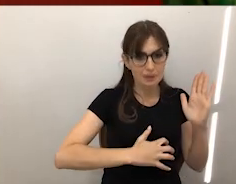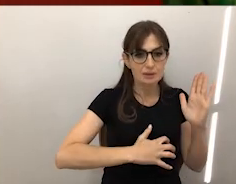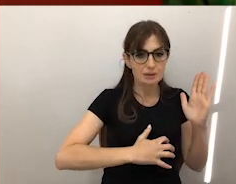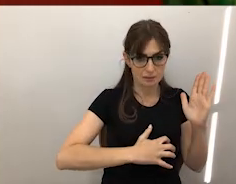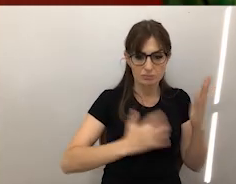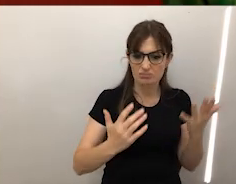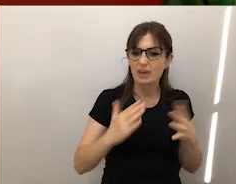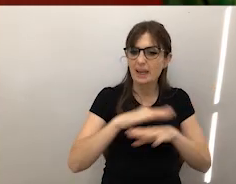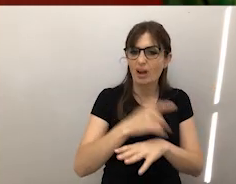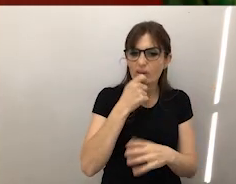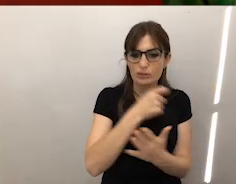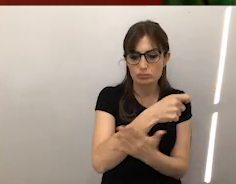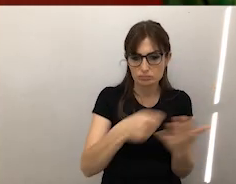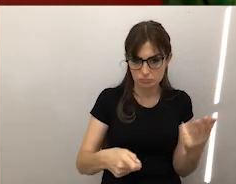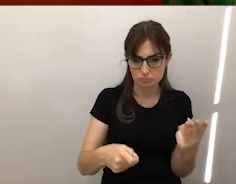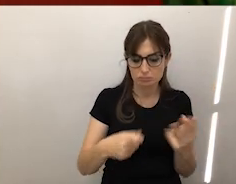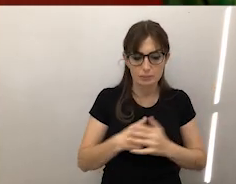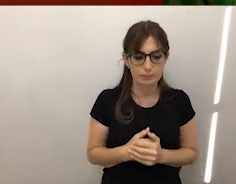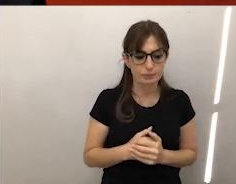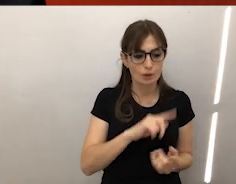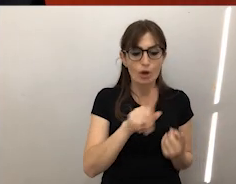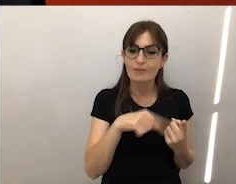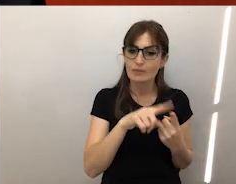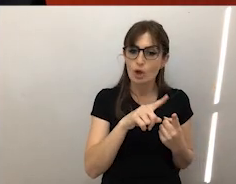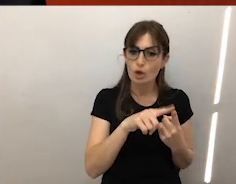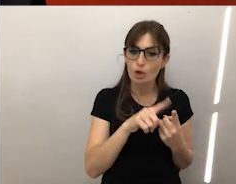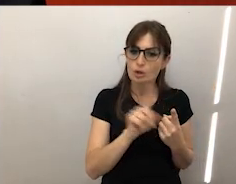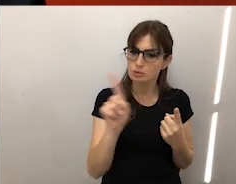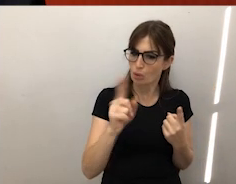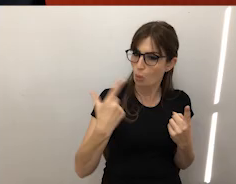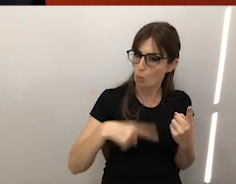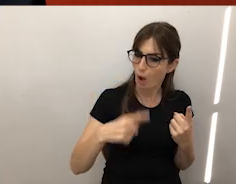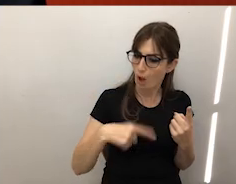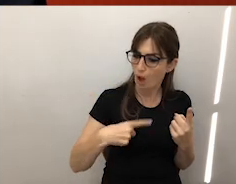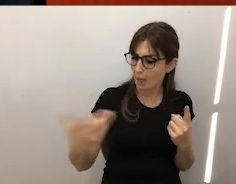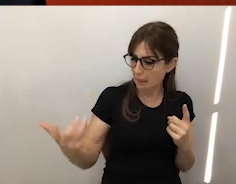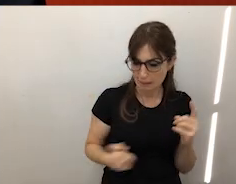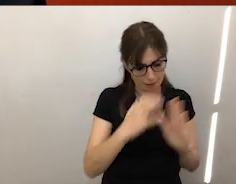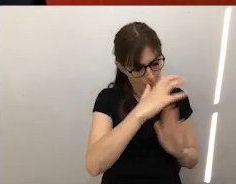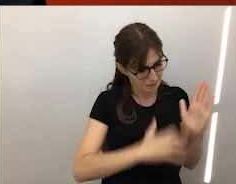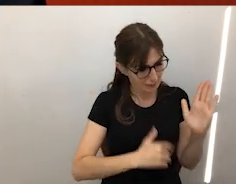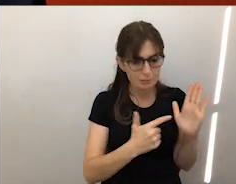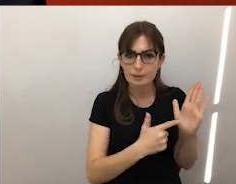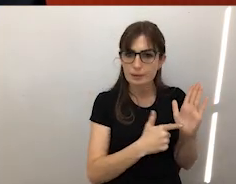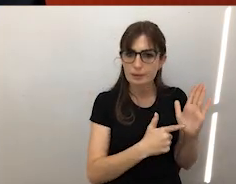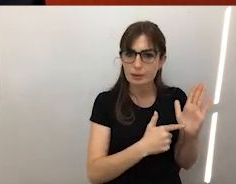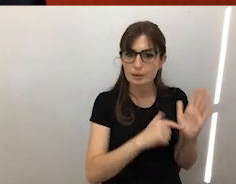and we'll be covering the following three areas. First, what is the purpose of an income statement and what does it show?